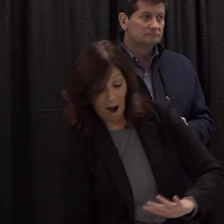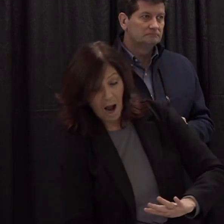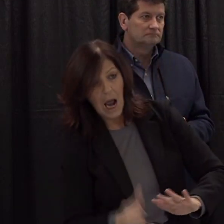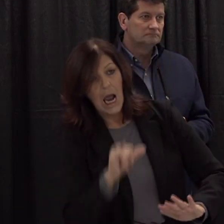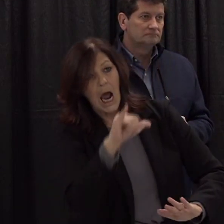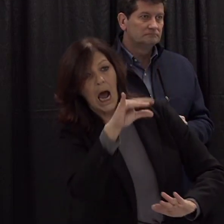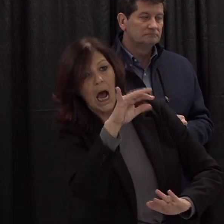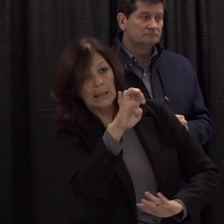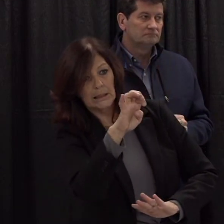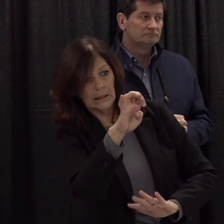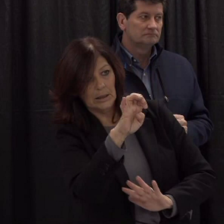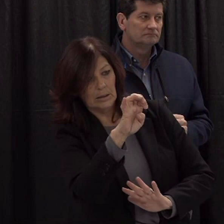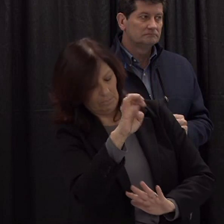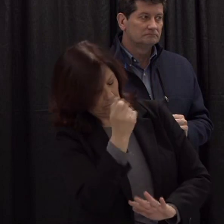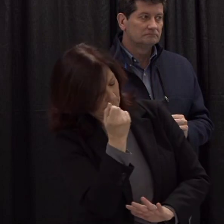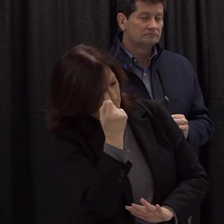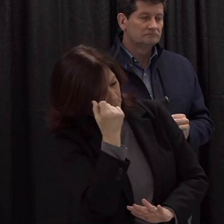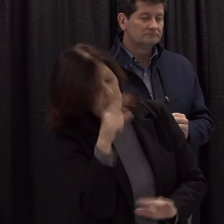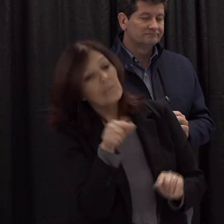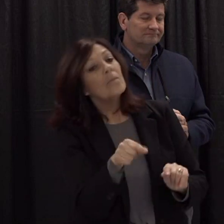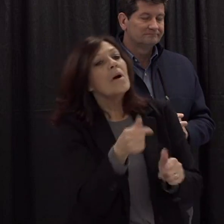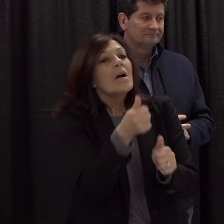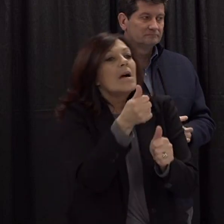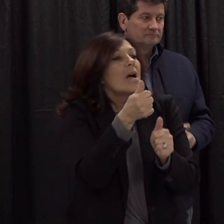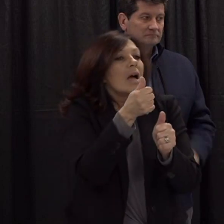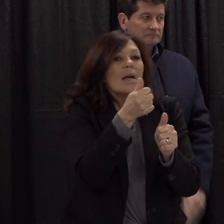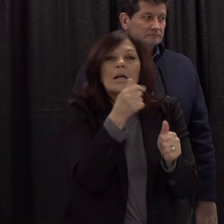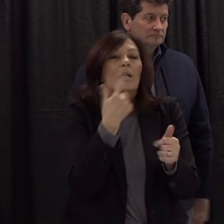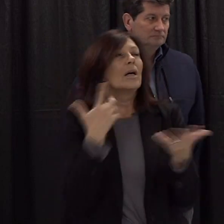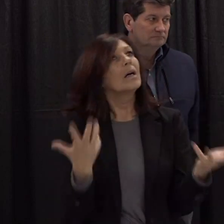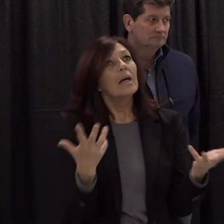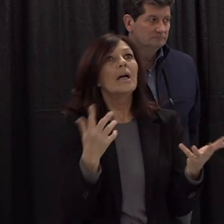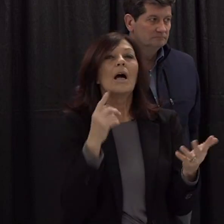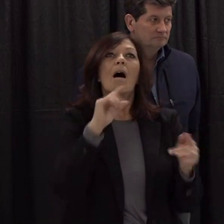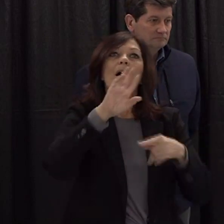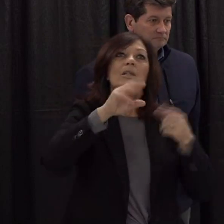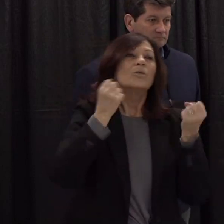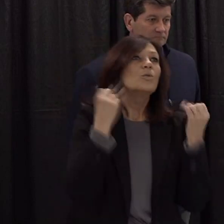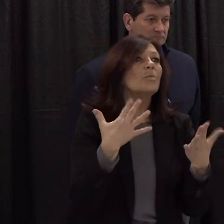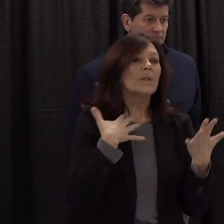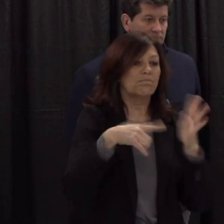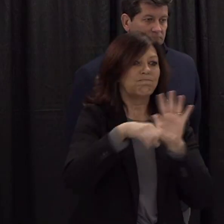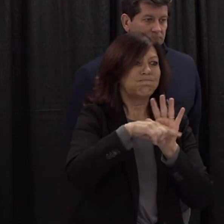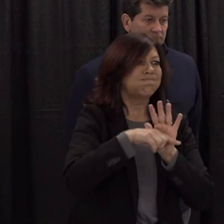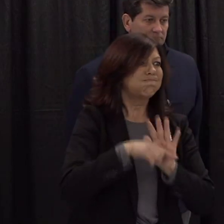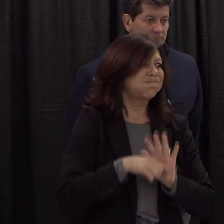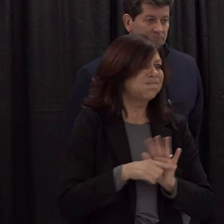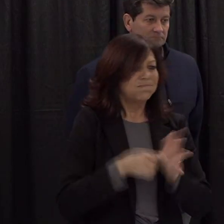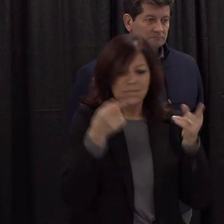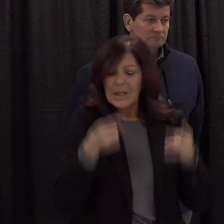So there's almost every force that could be working against us, working against us. Right now we're really looking